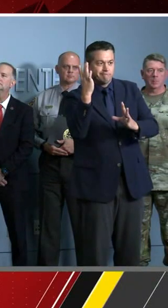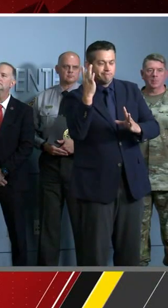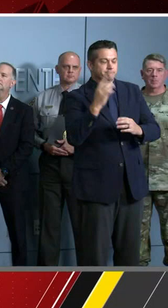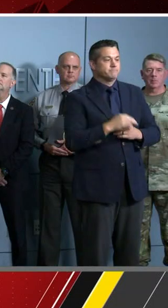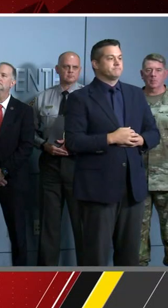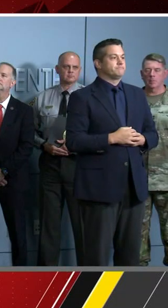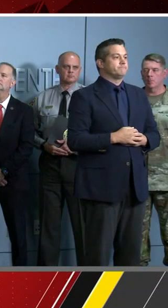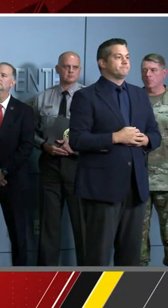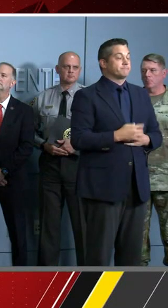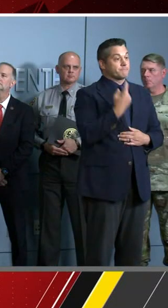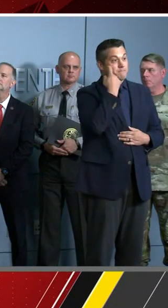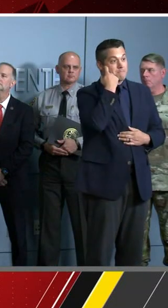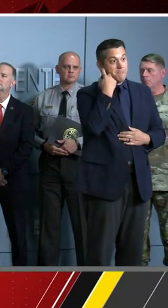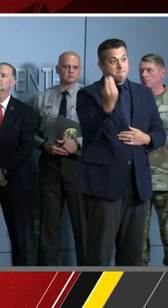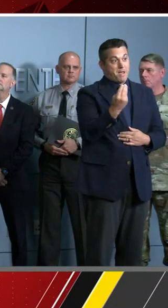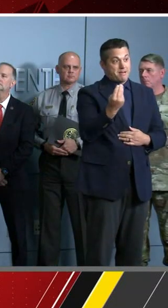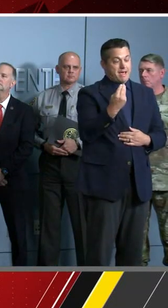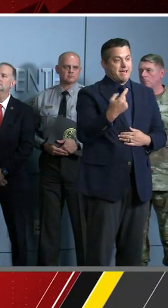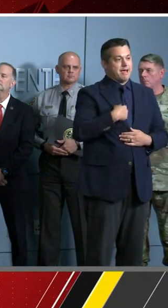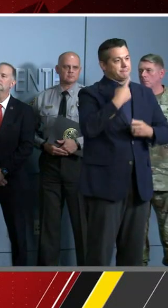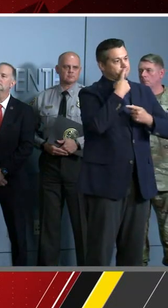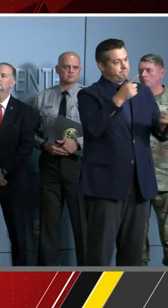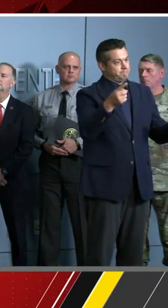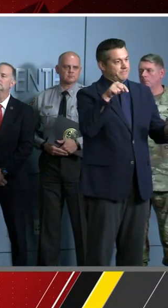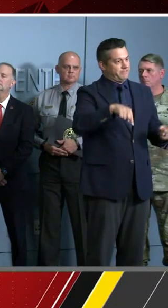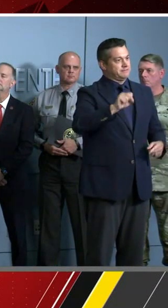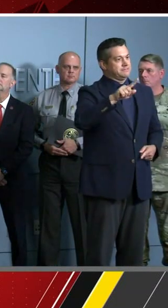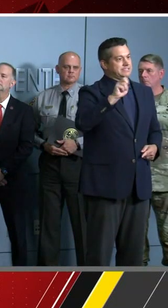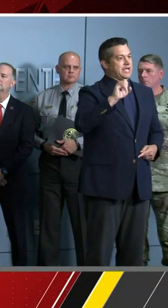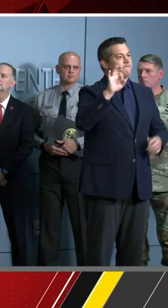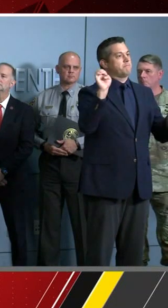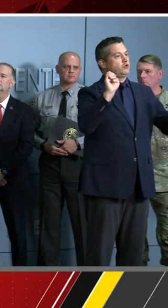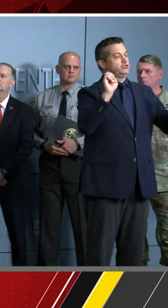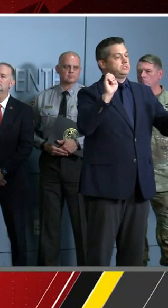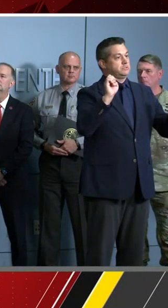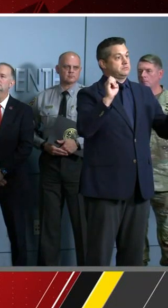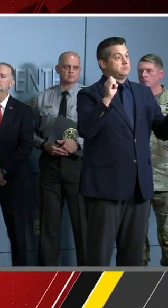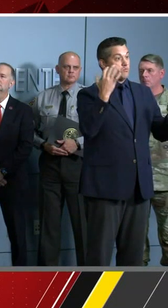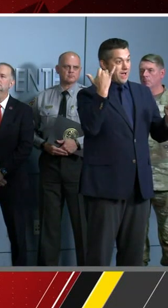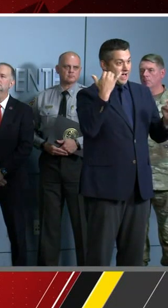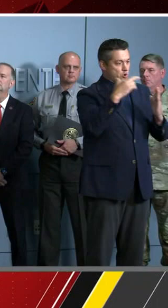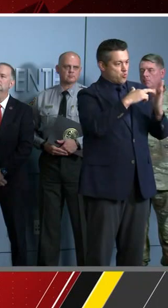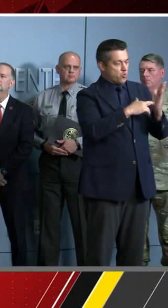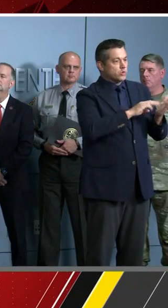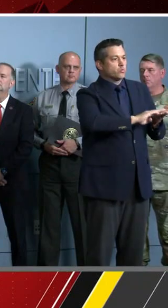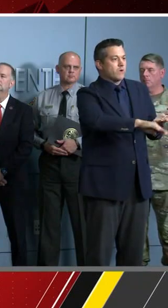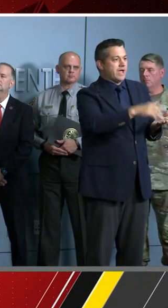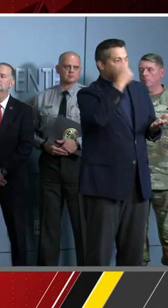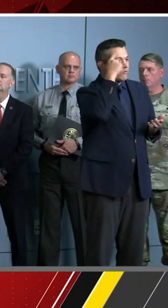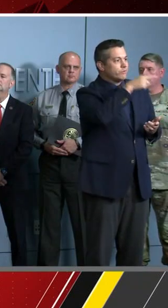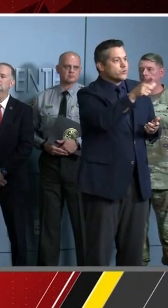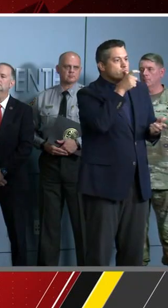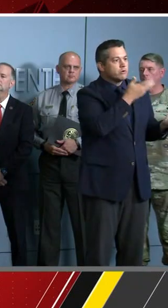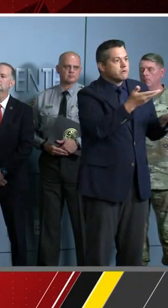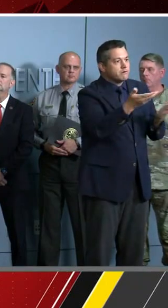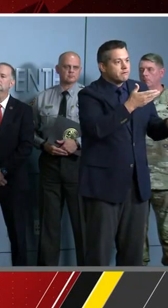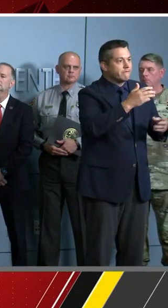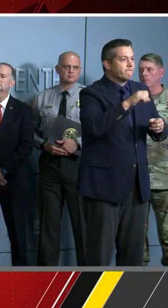a state of emergency. It waives rules for transportation of